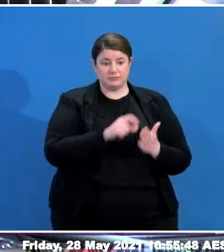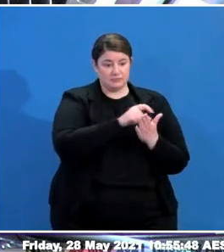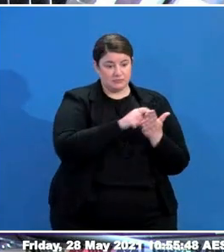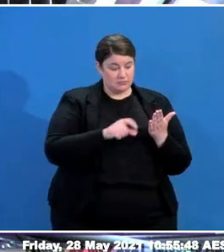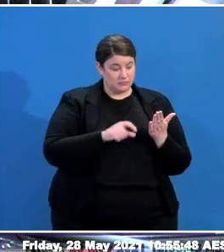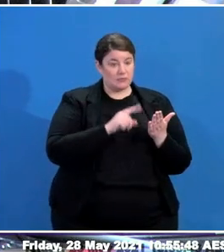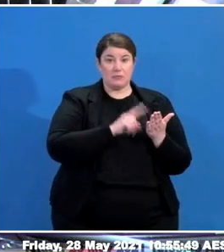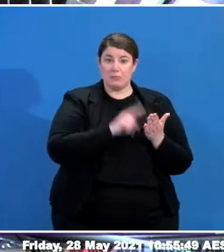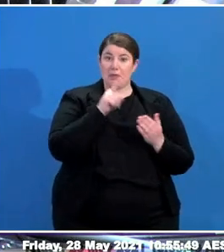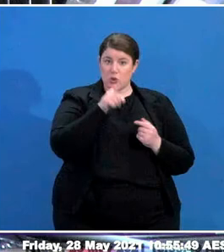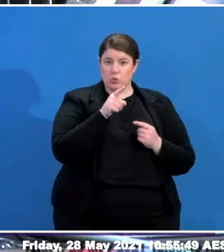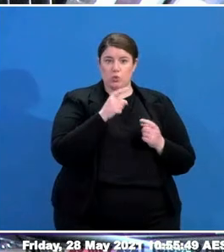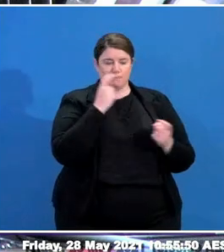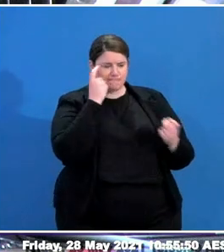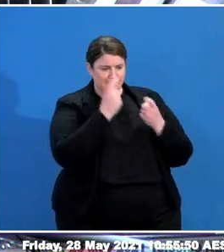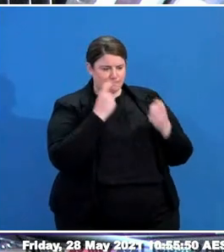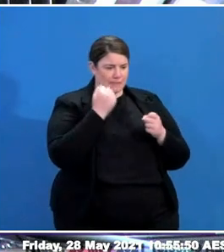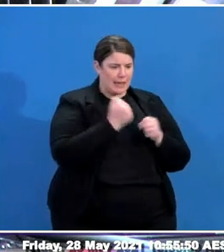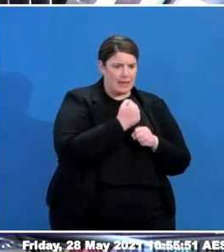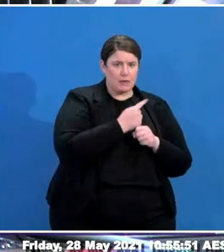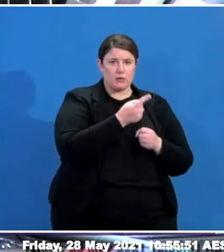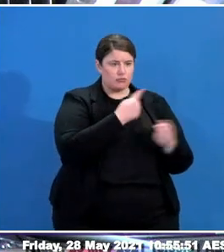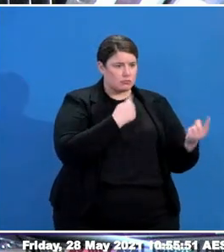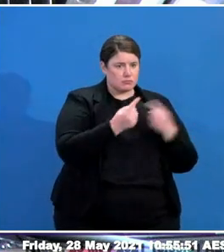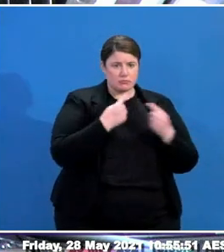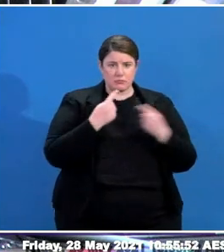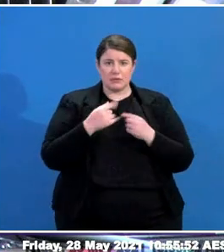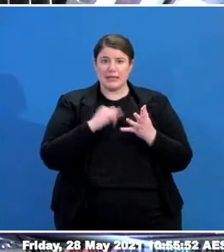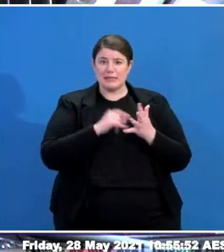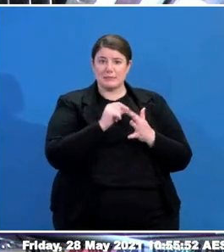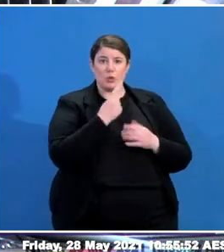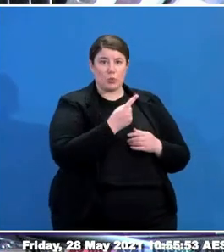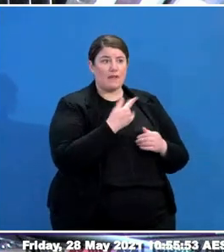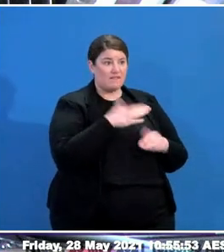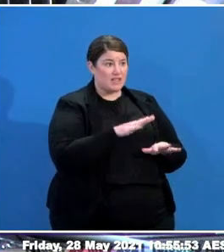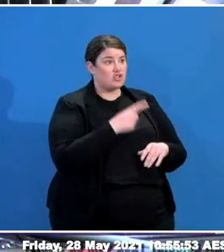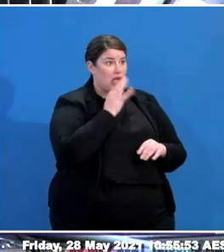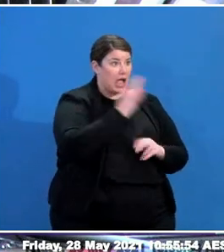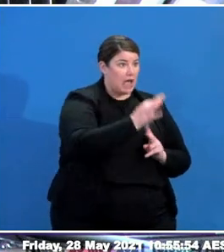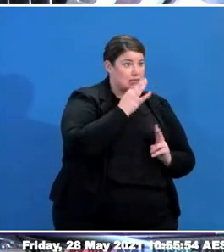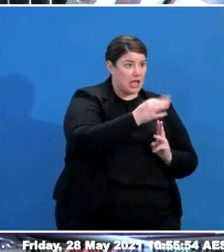and carefully made after SP1 was given an opportunity to respond to the allegations.